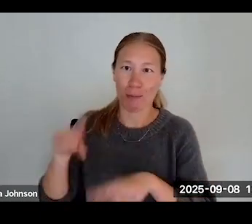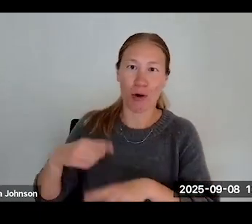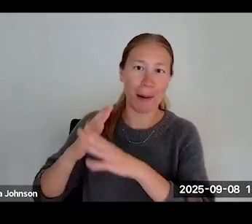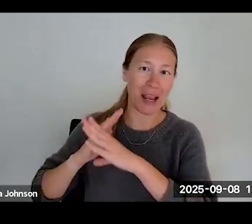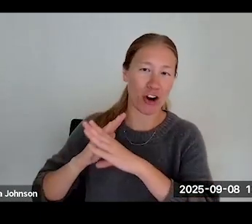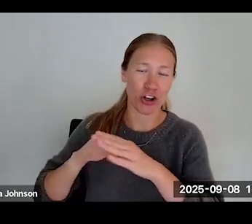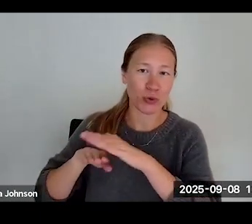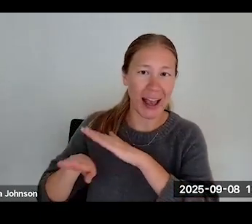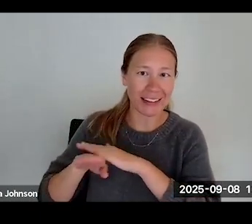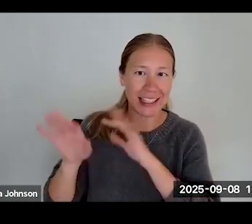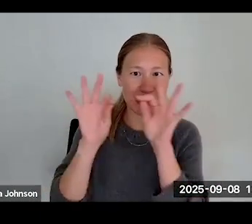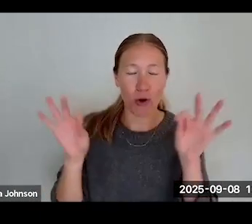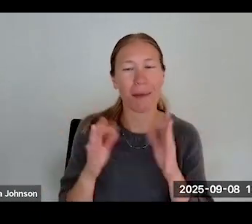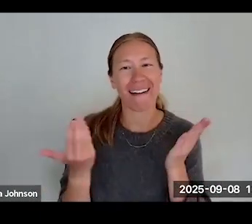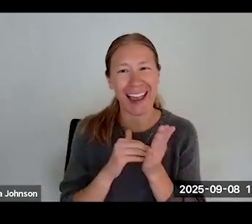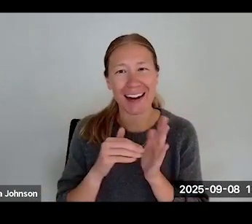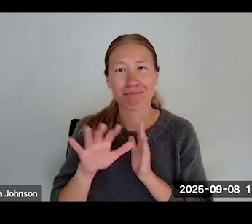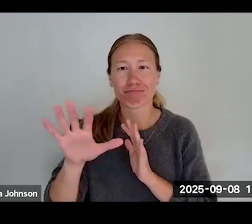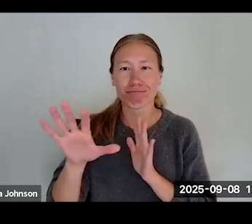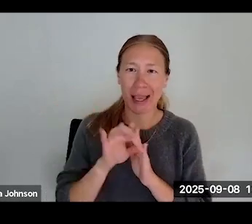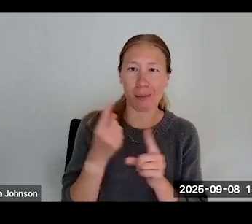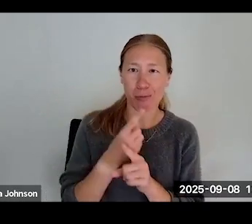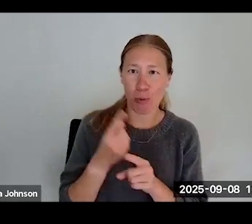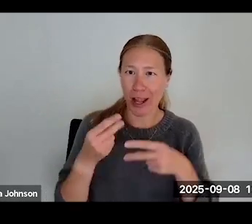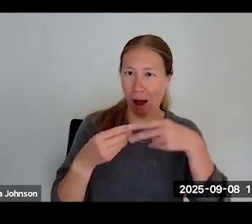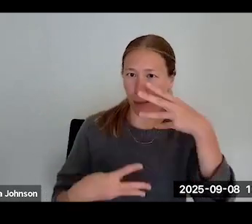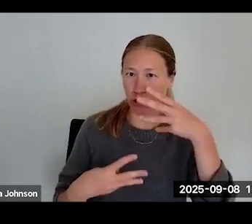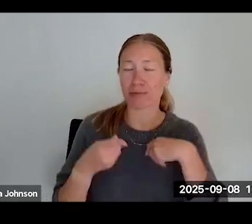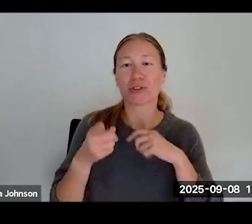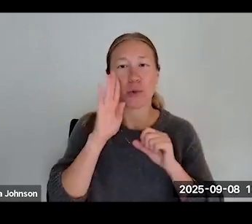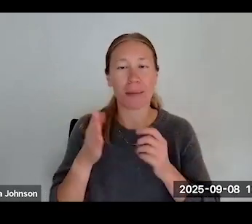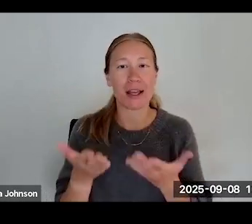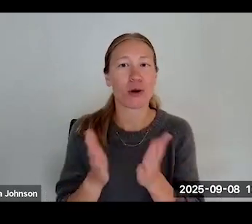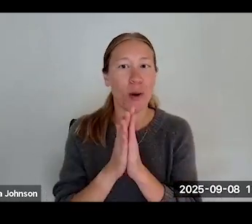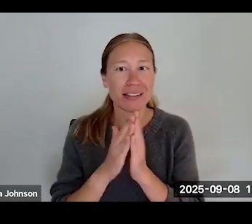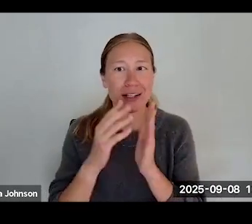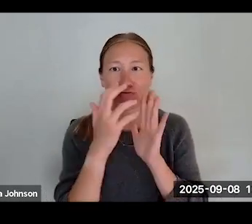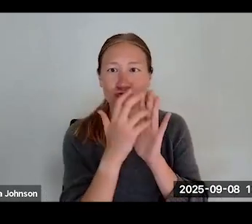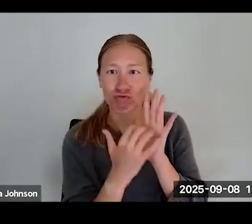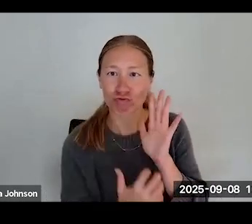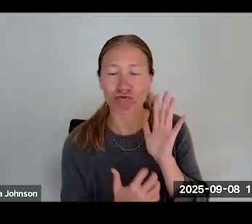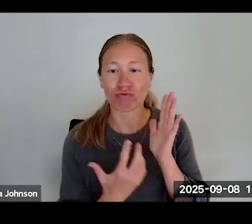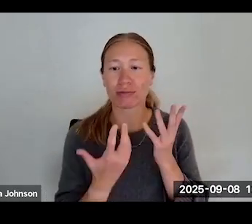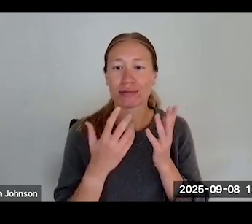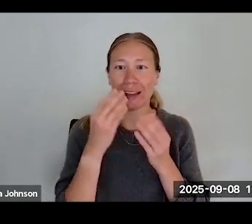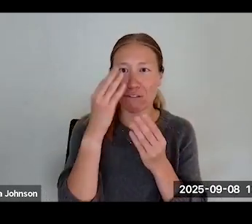So again, select the right option from the dropdown, and then you will be prompted to input information about accessibility barriers on campus.